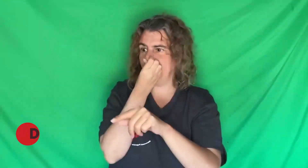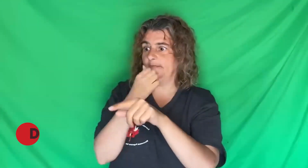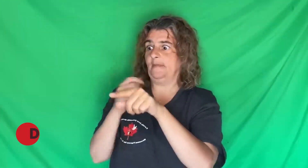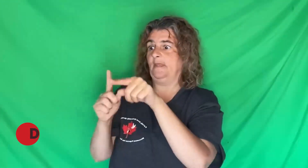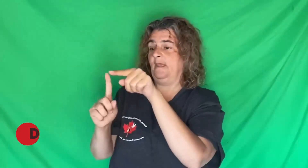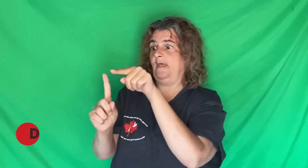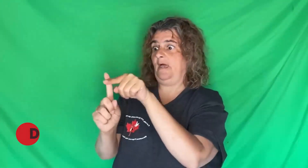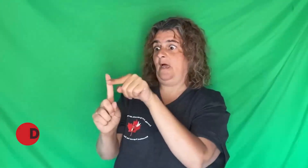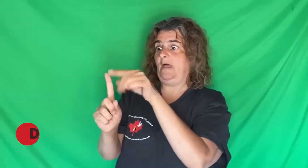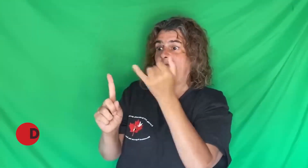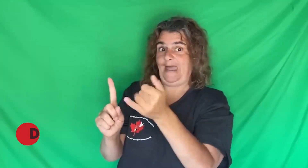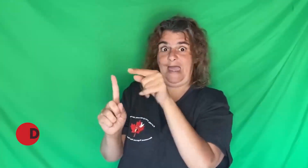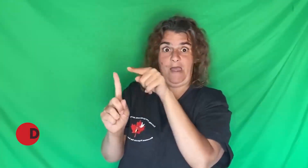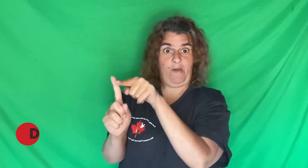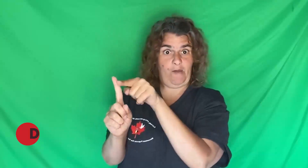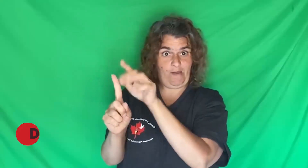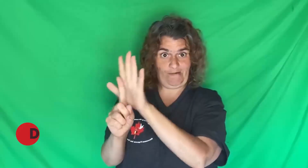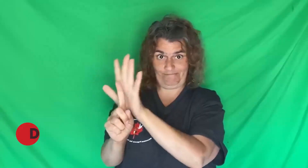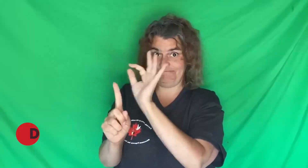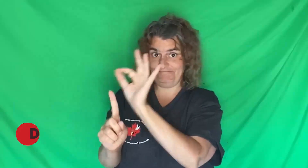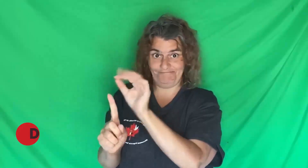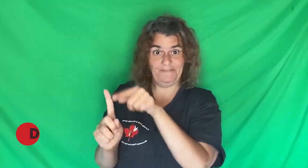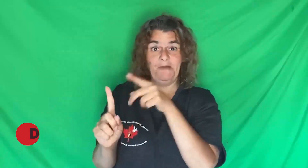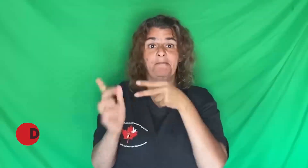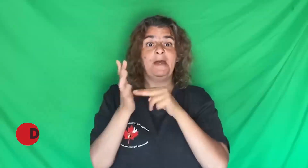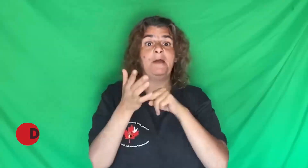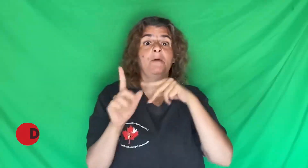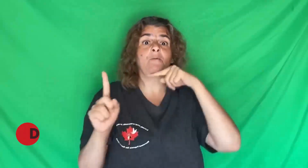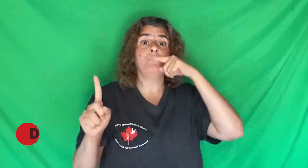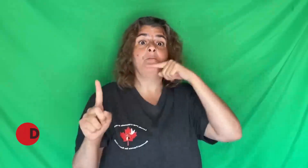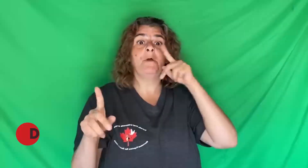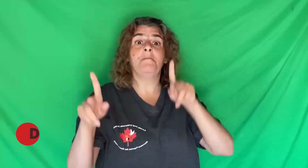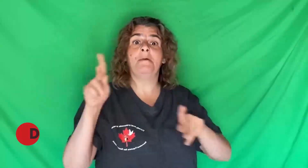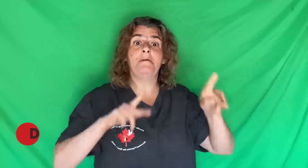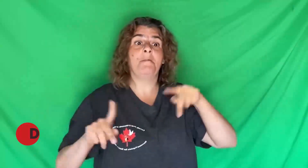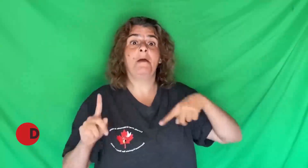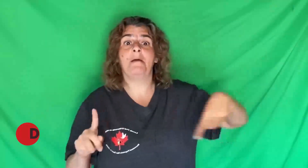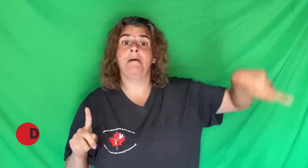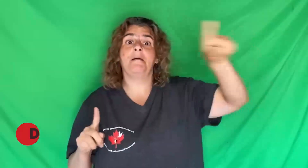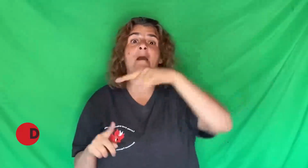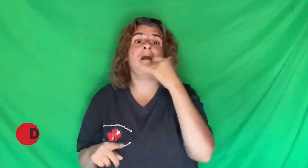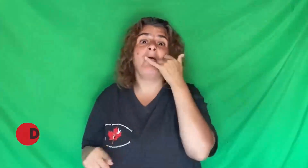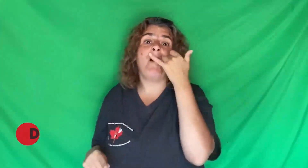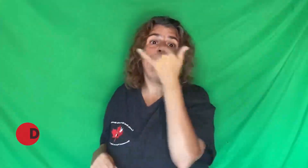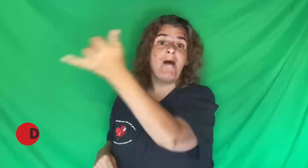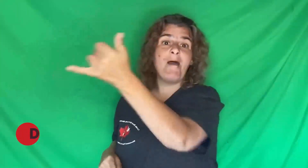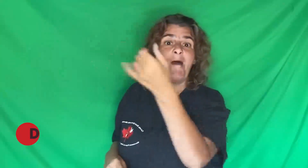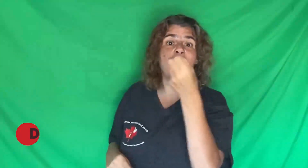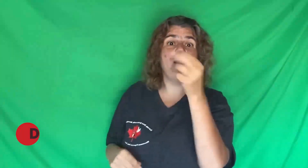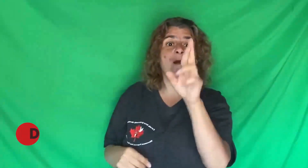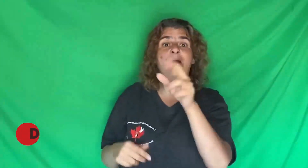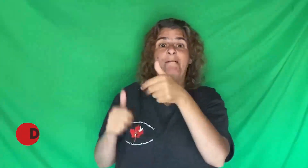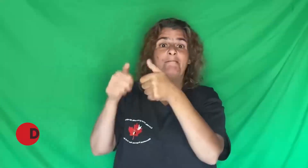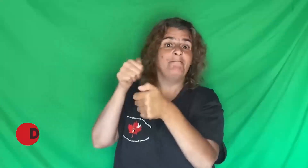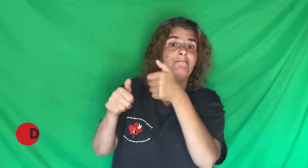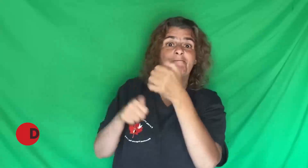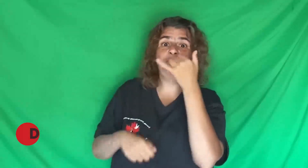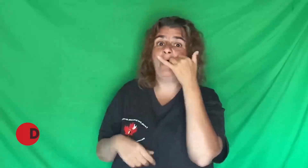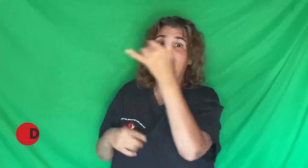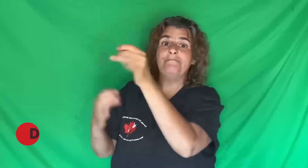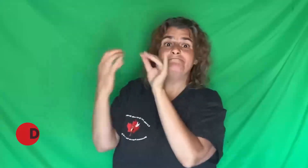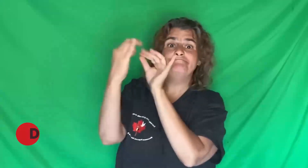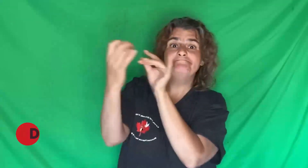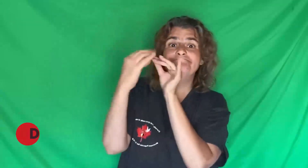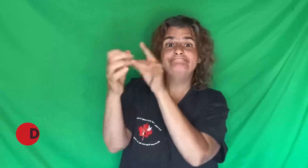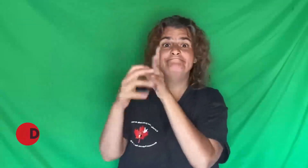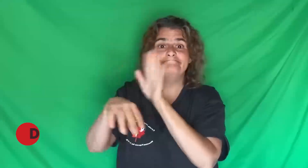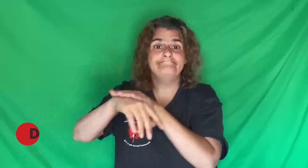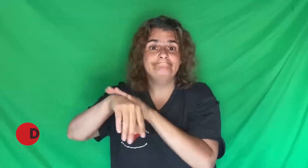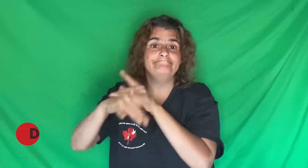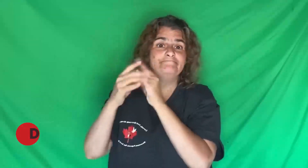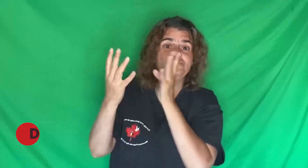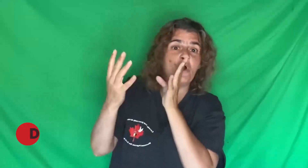This means when hearing people call or text the hotline to receive counselling,